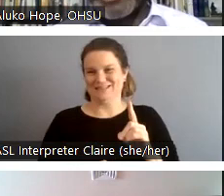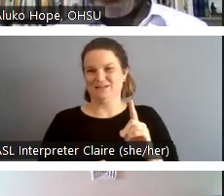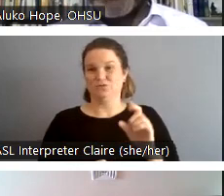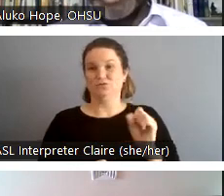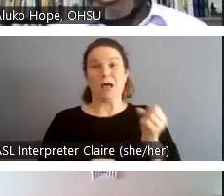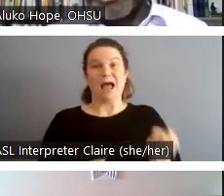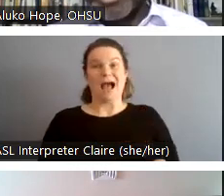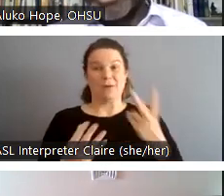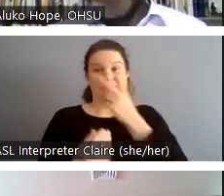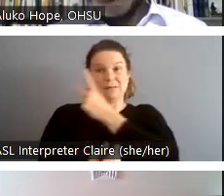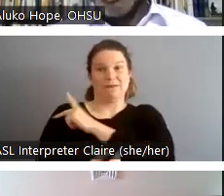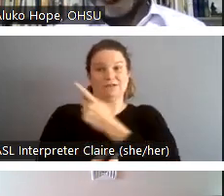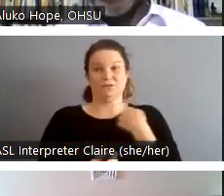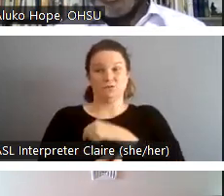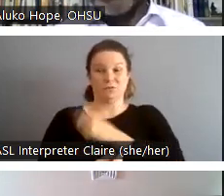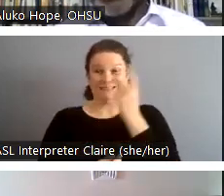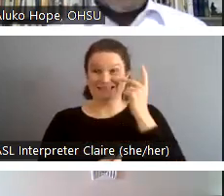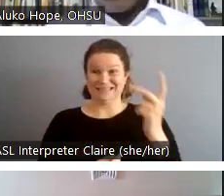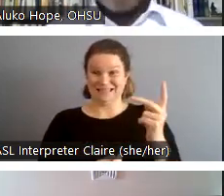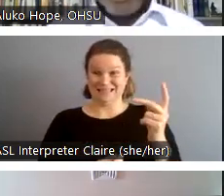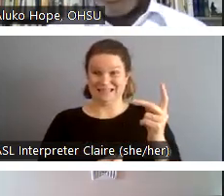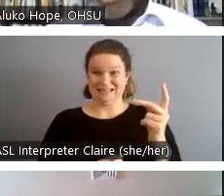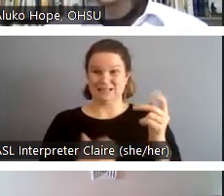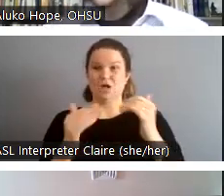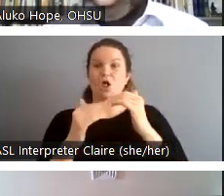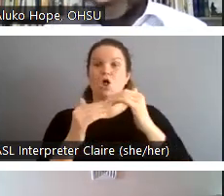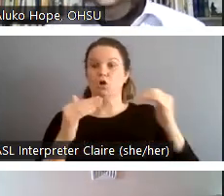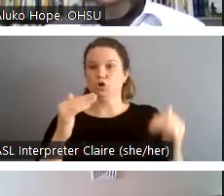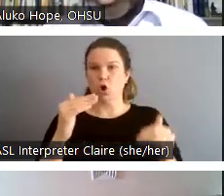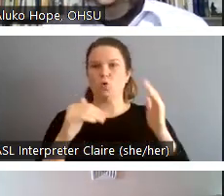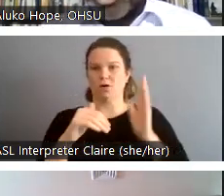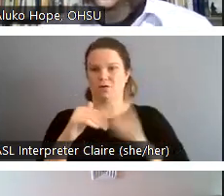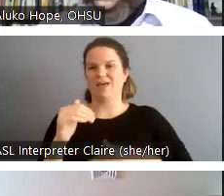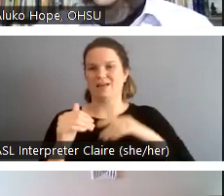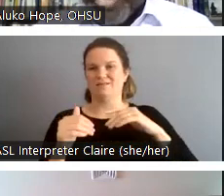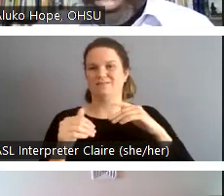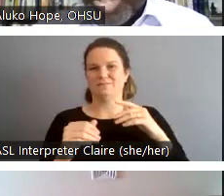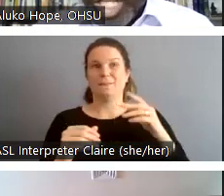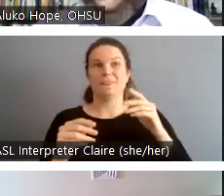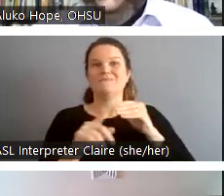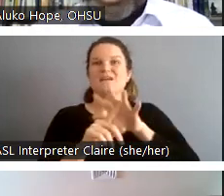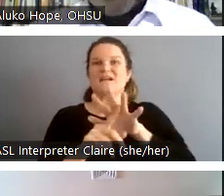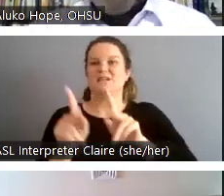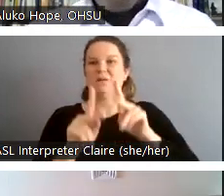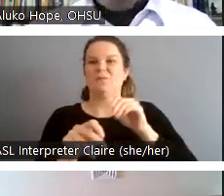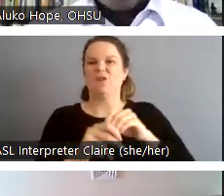seeing that would fit that description might be lower than are actually affected in Portland, and we're